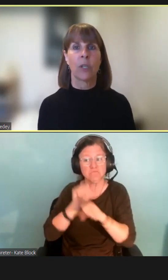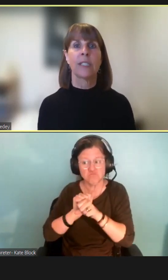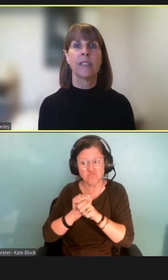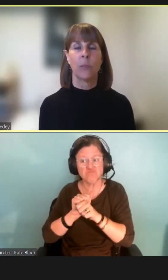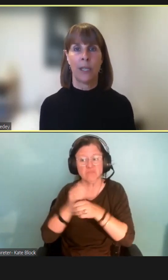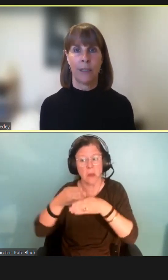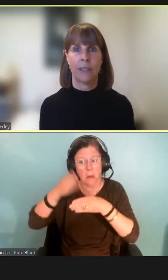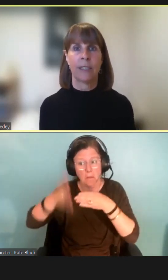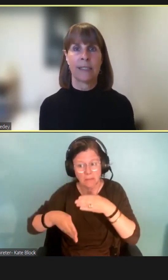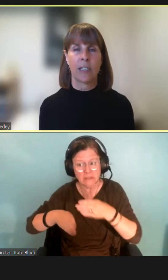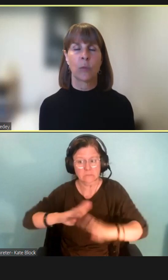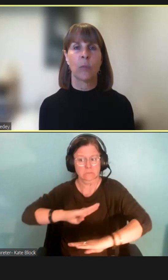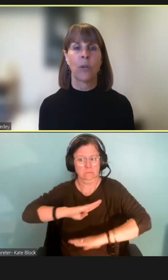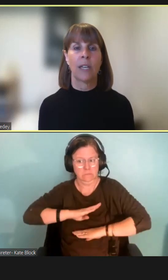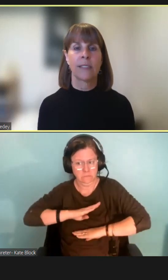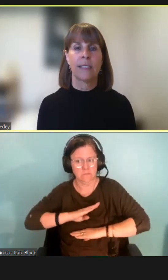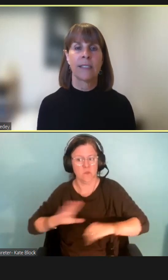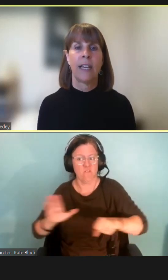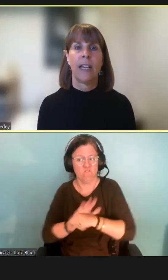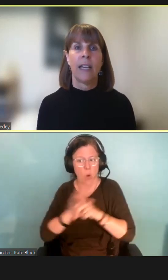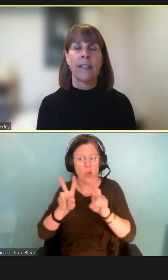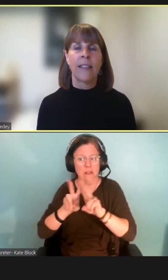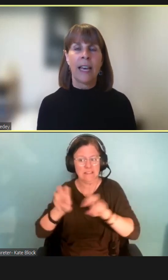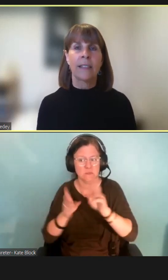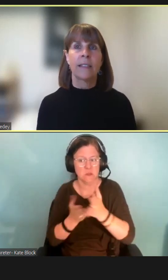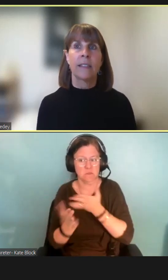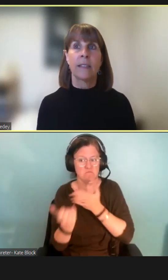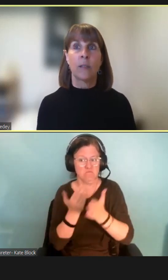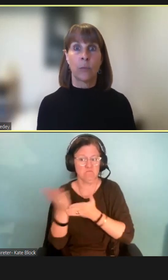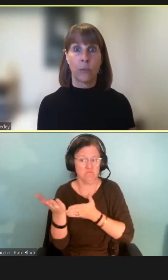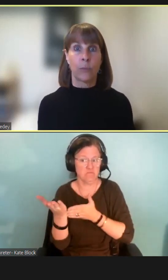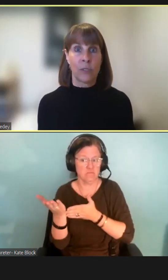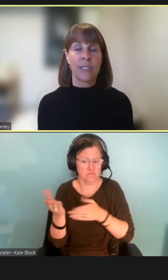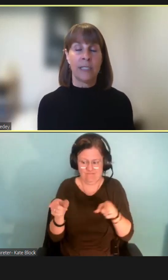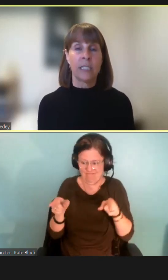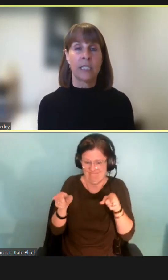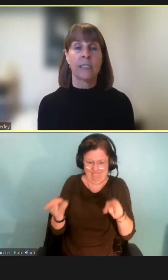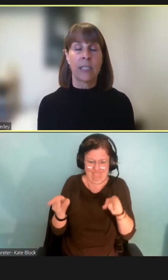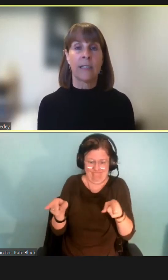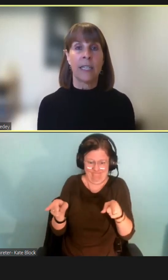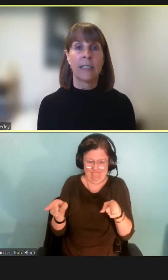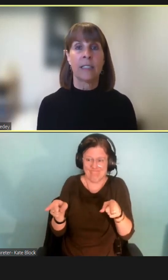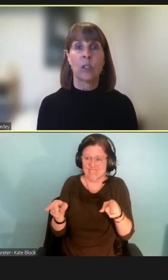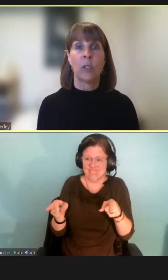participate in an assessment process that percentage is likely to to be